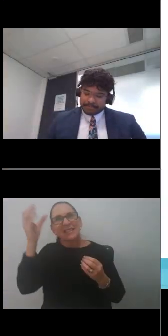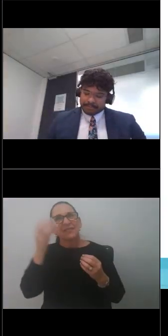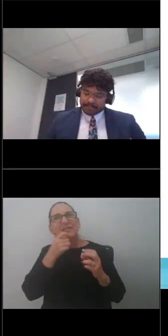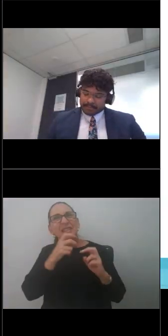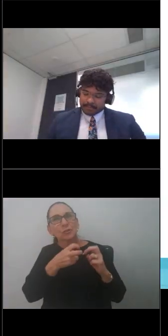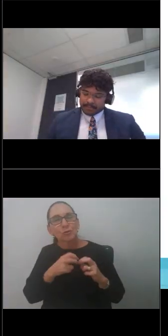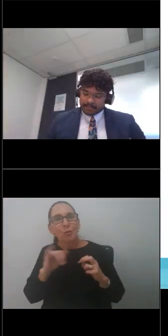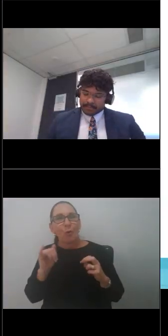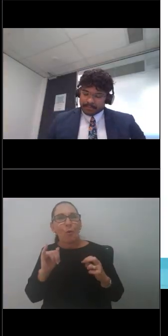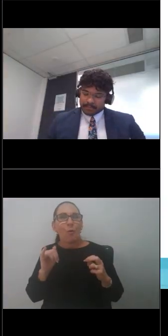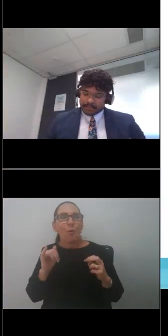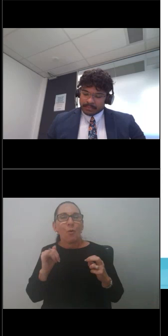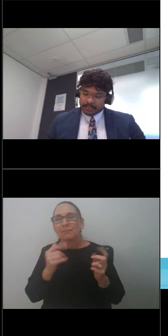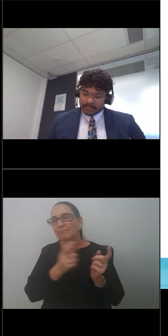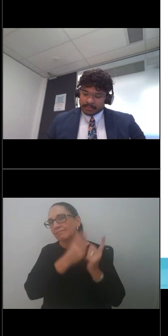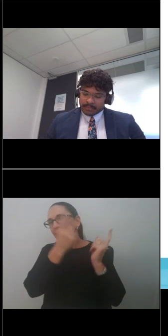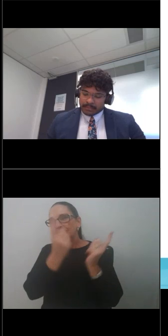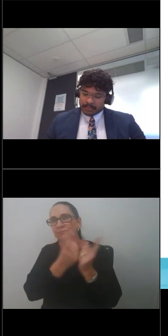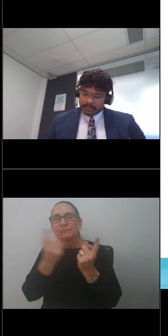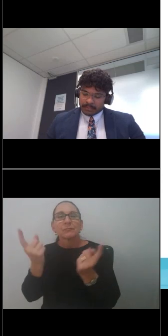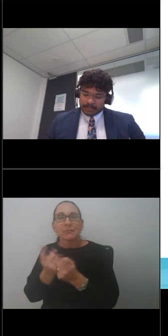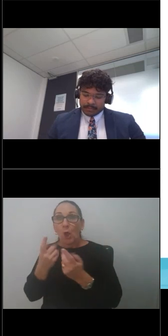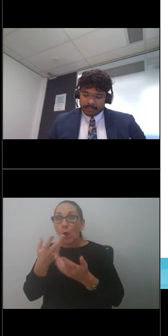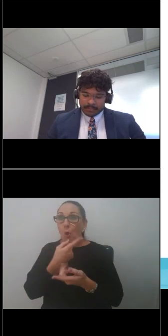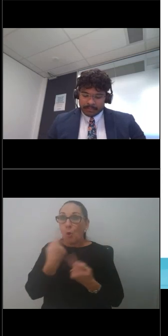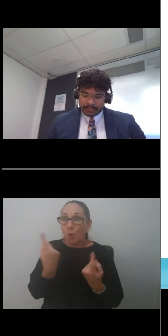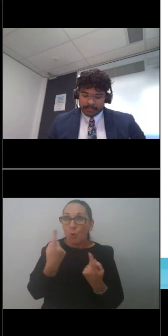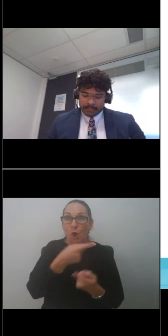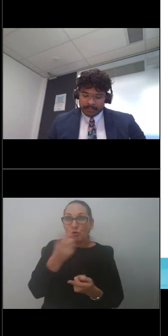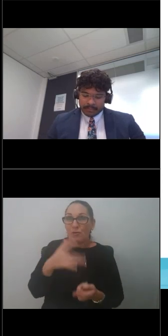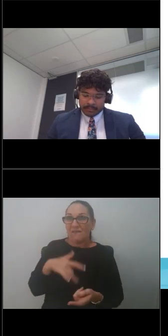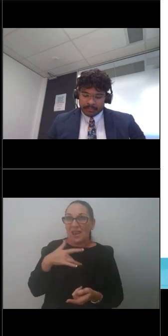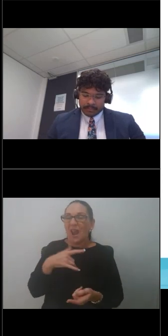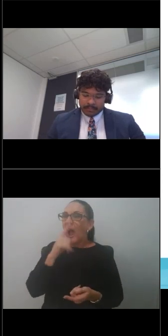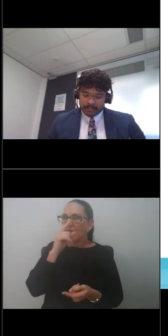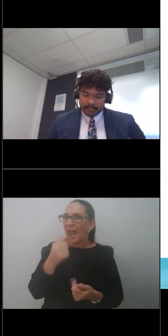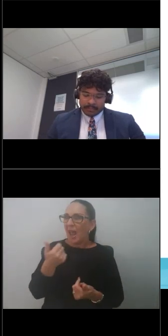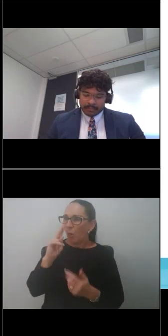so it's anyone you think that could benefit from those visual cues and telling the story of what's